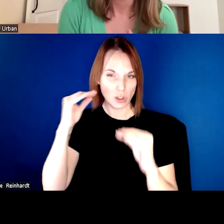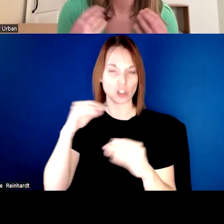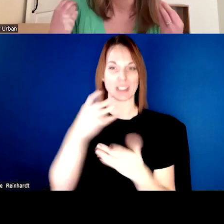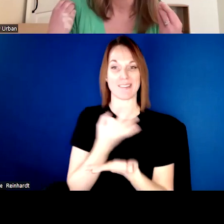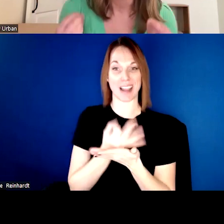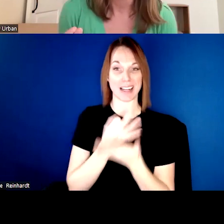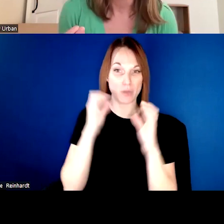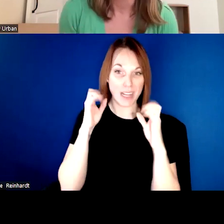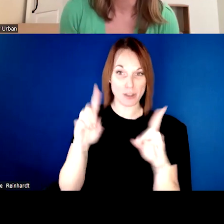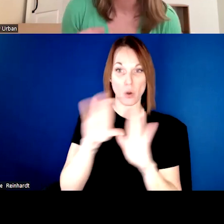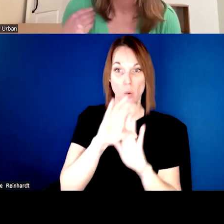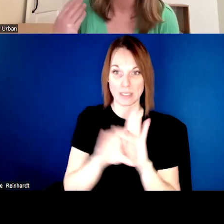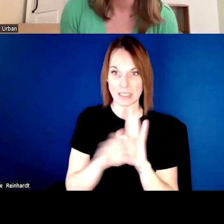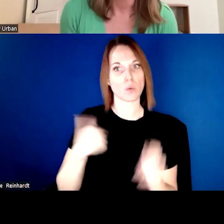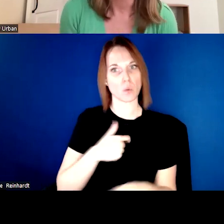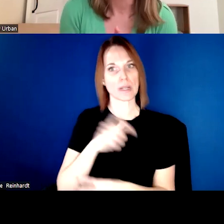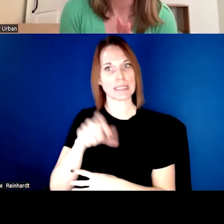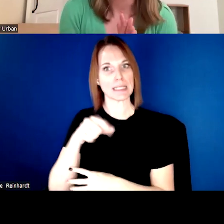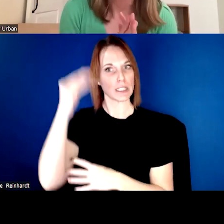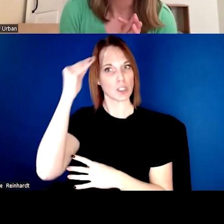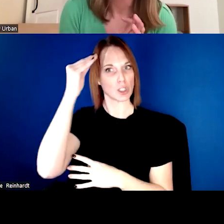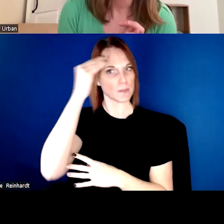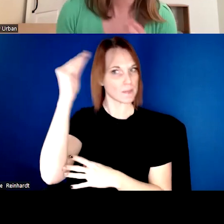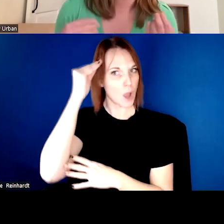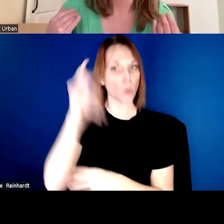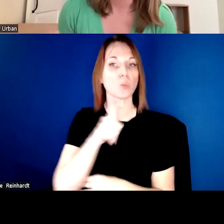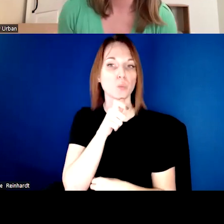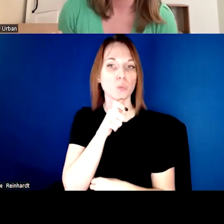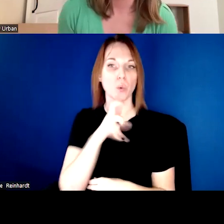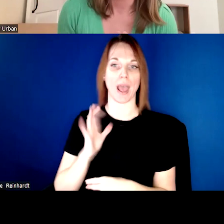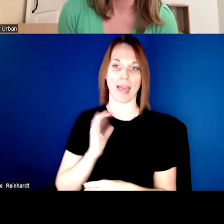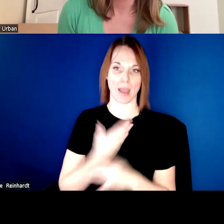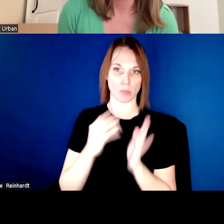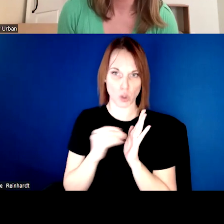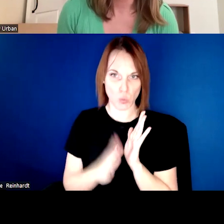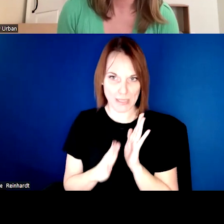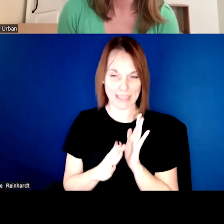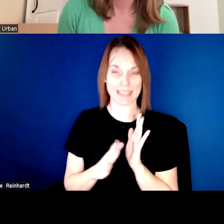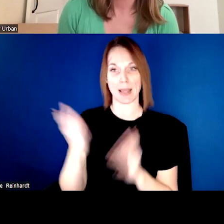we need to be very cognizant of who our students are and the best ways to reach them and not just